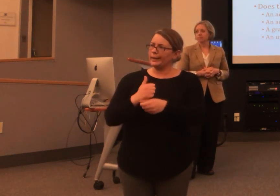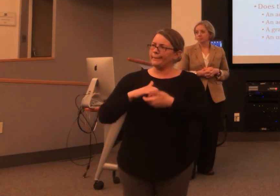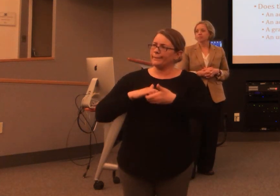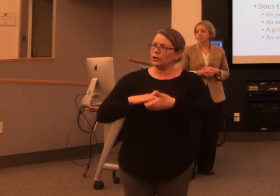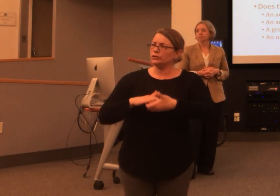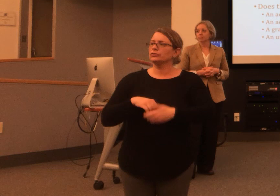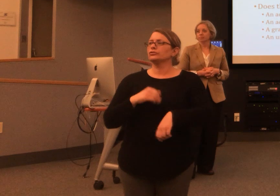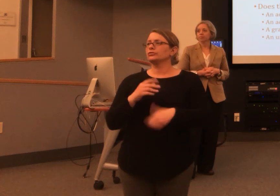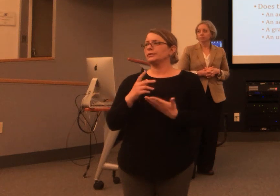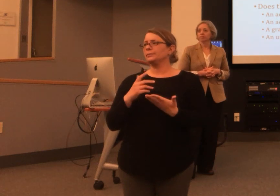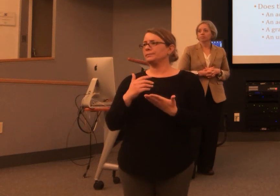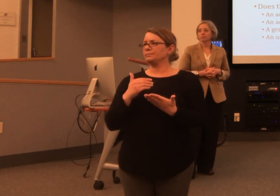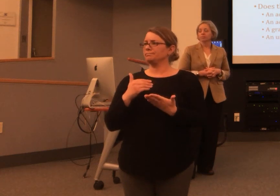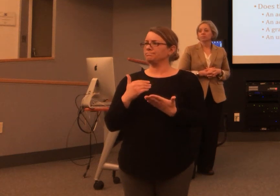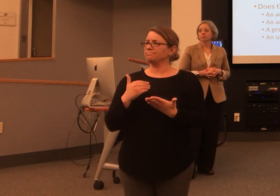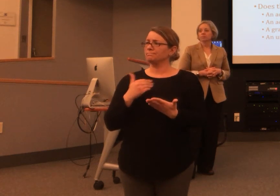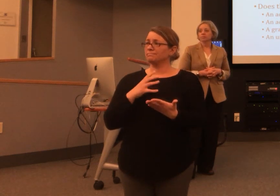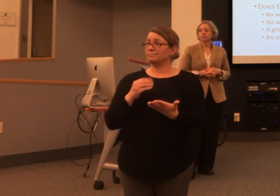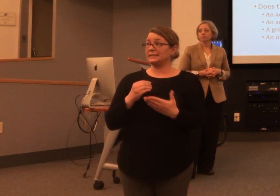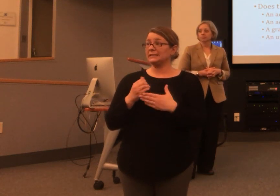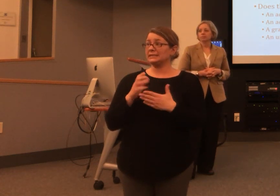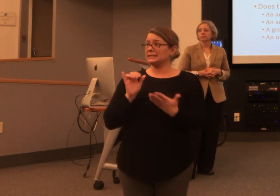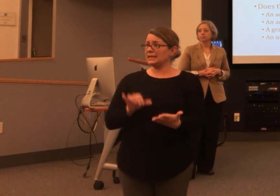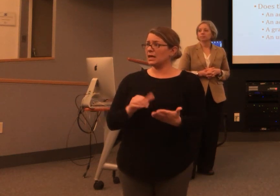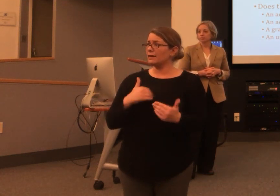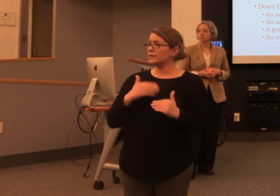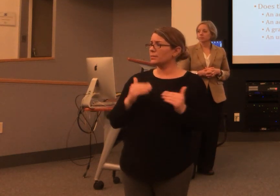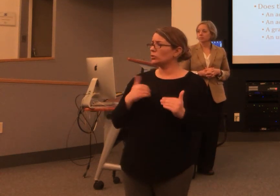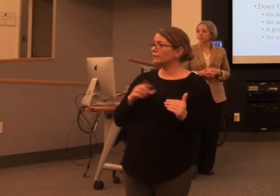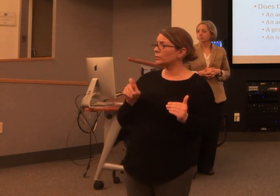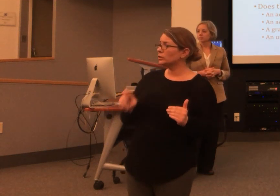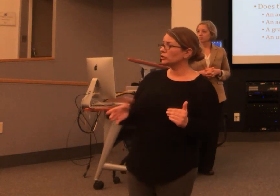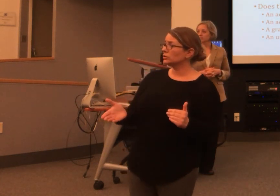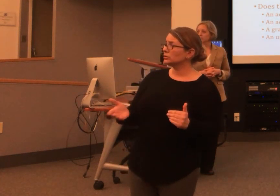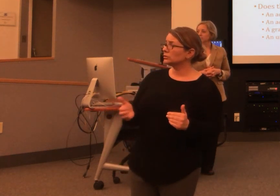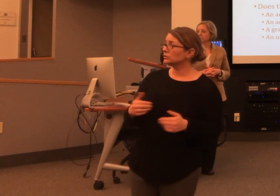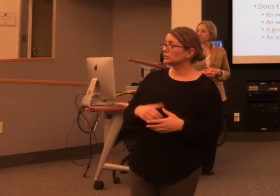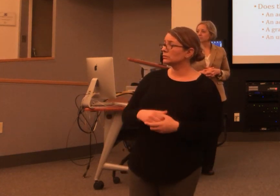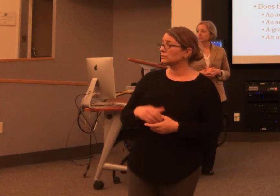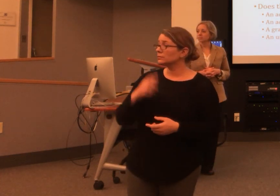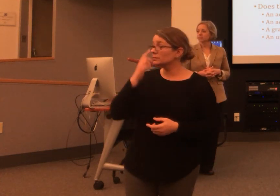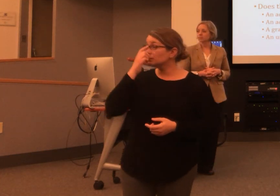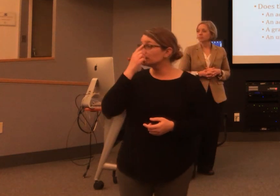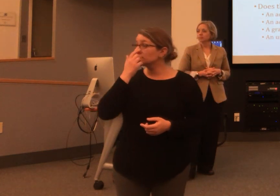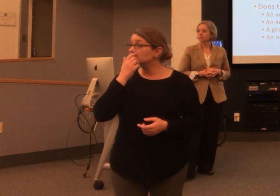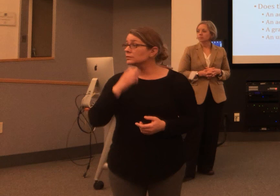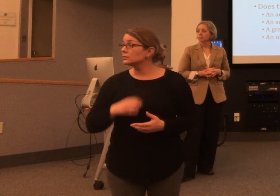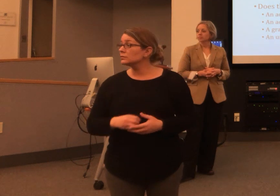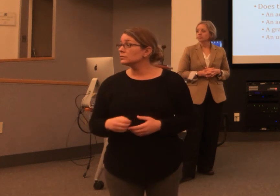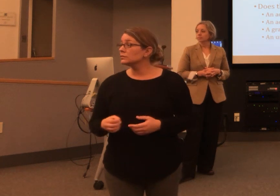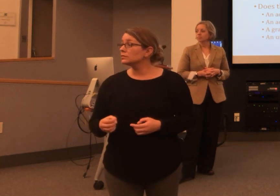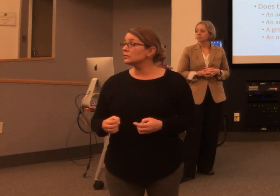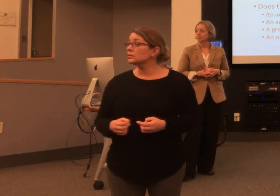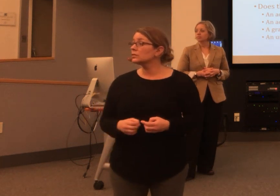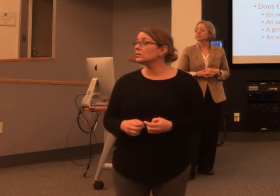in something will find balance too. I think that wraps the conversation up. Did you have final questions here? [Man] Yes, quick one.